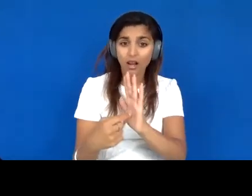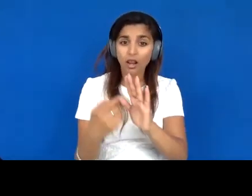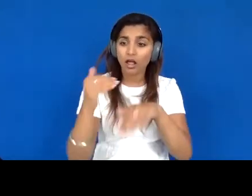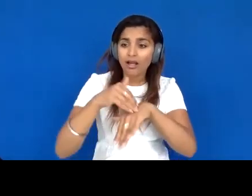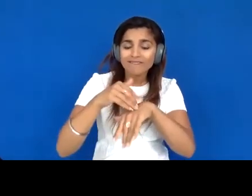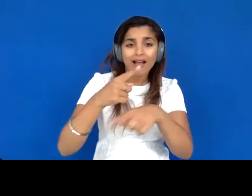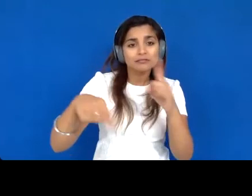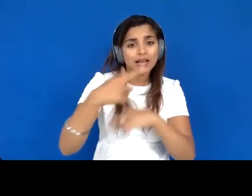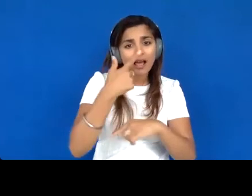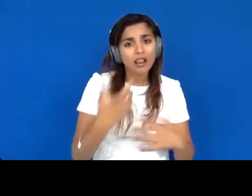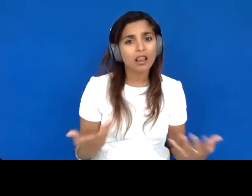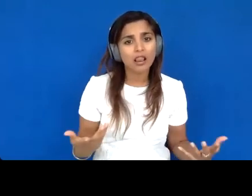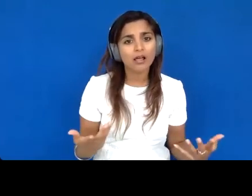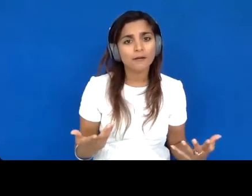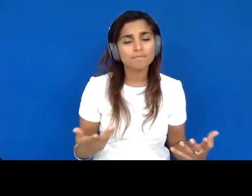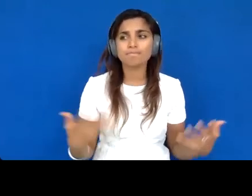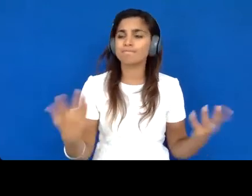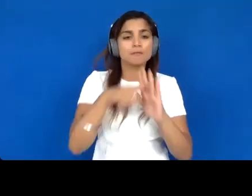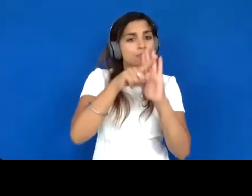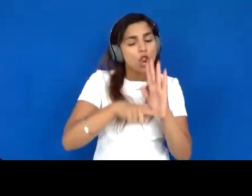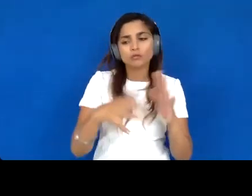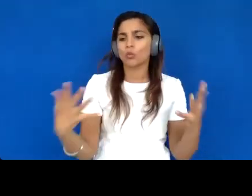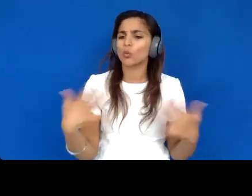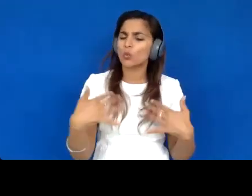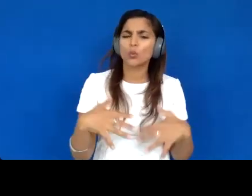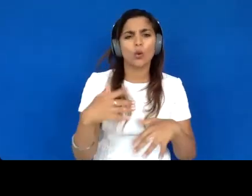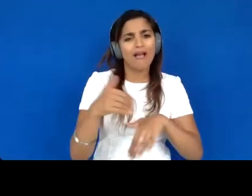disabled people's everyday lives helping shape political social and economic